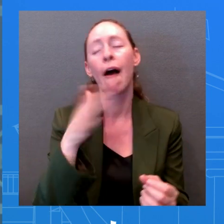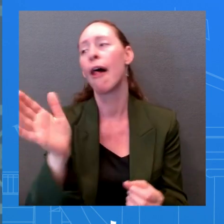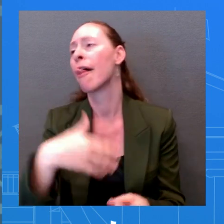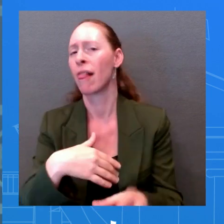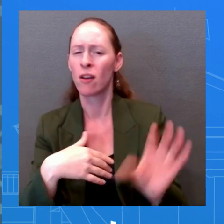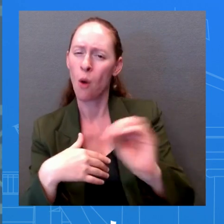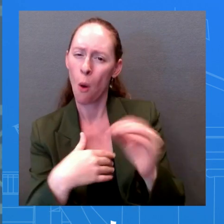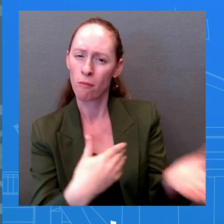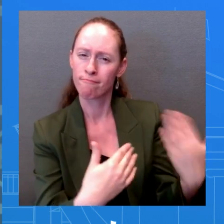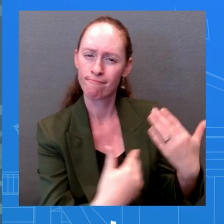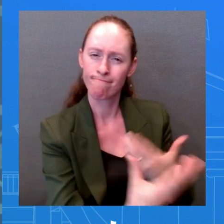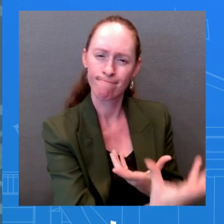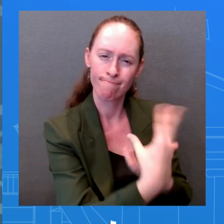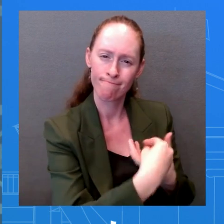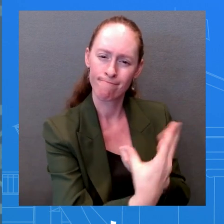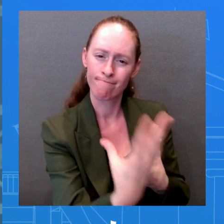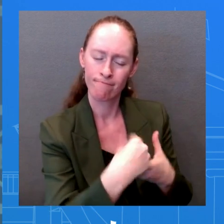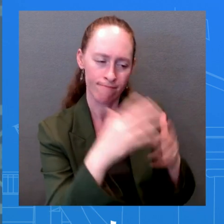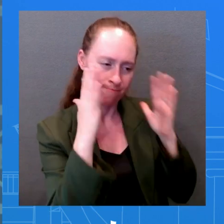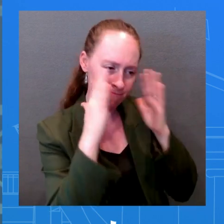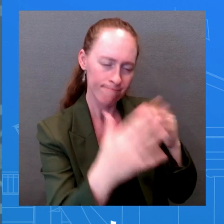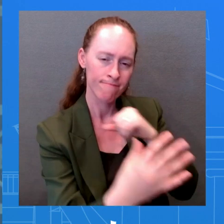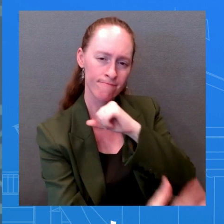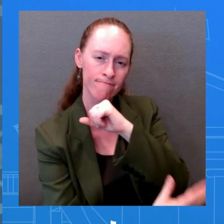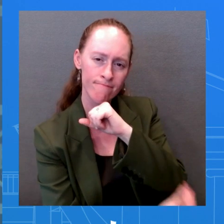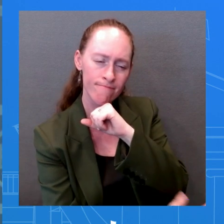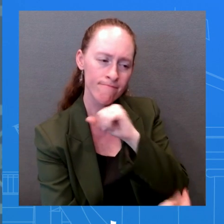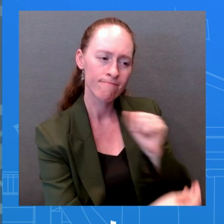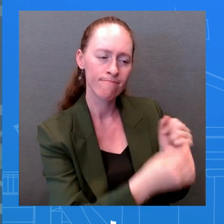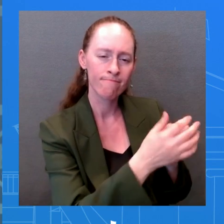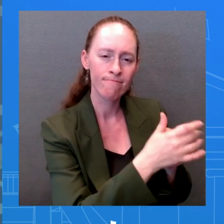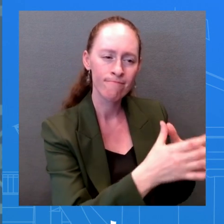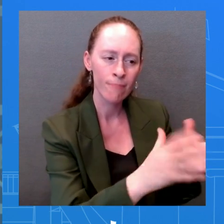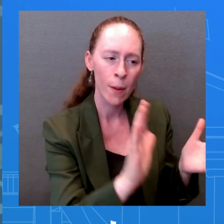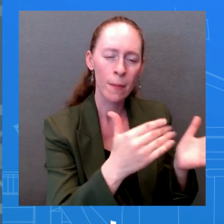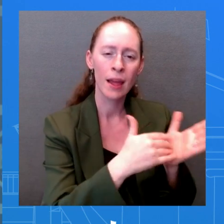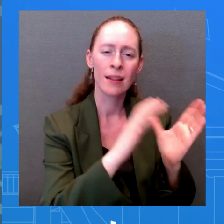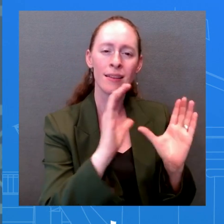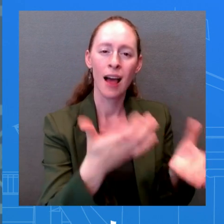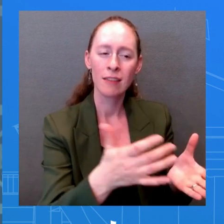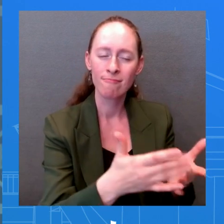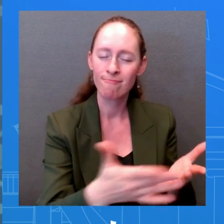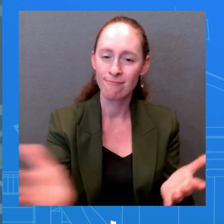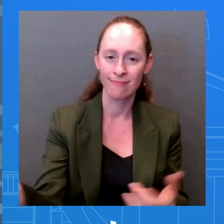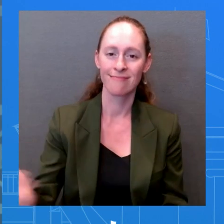Look, it is -- it is something -- as far as the interest rate -- and, you know, we're --